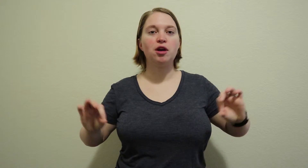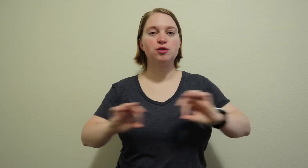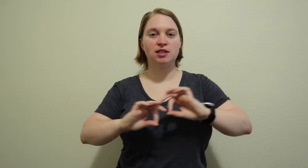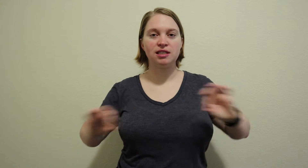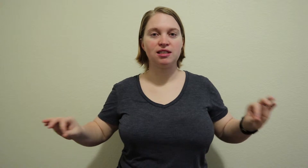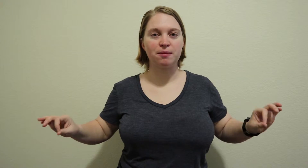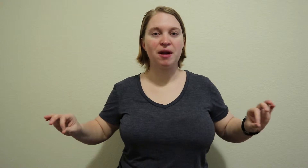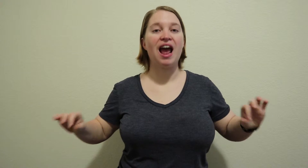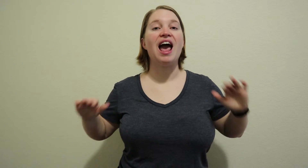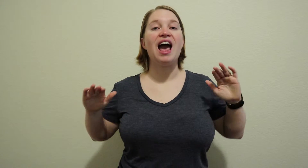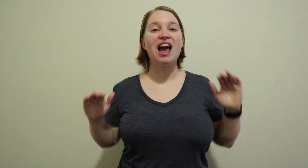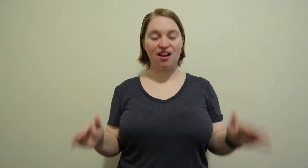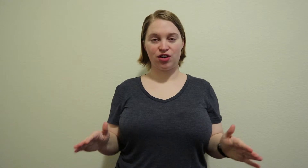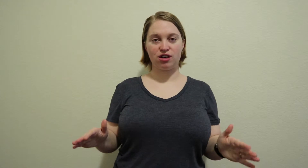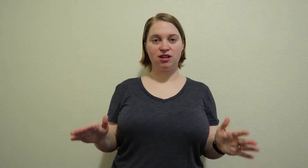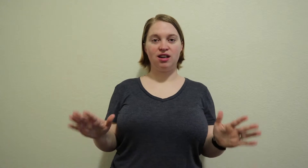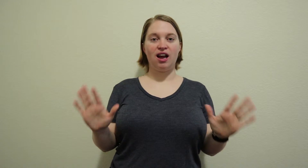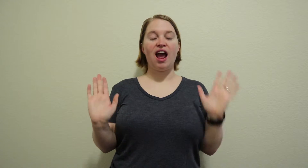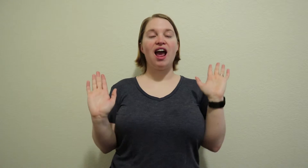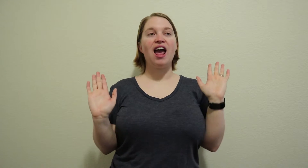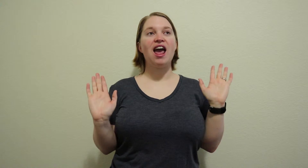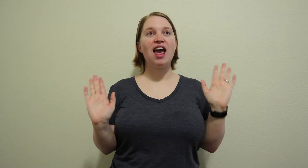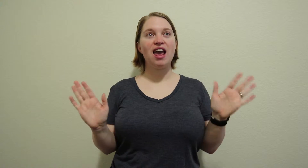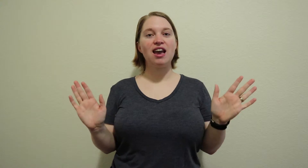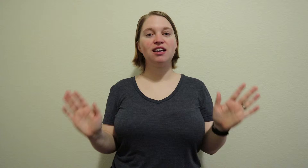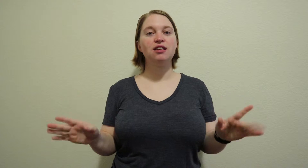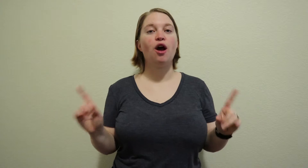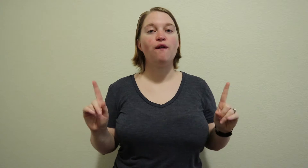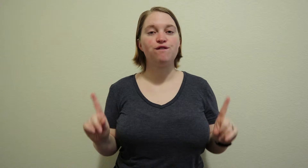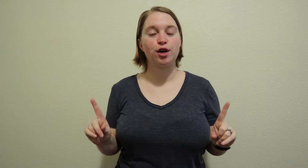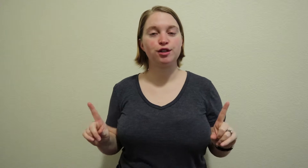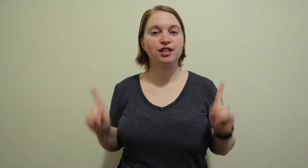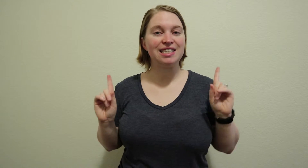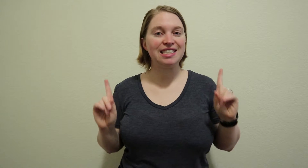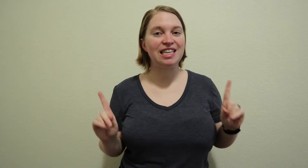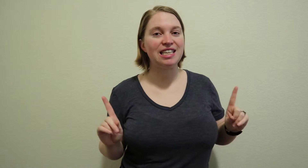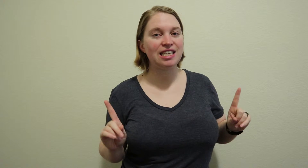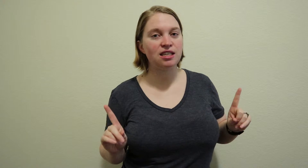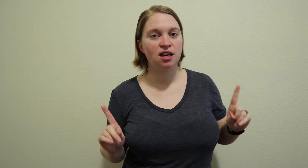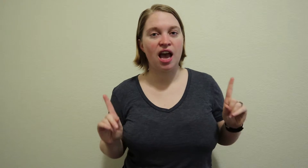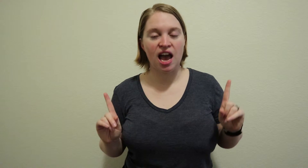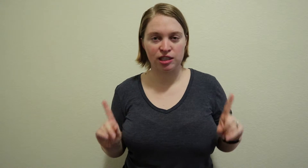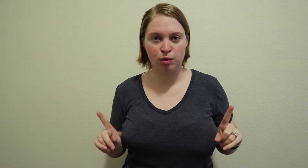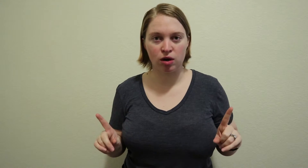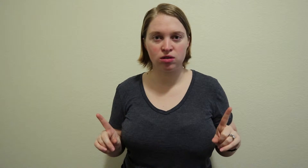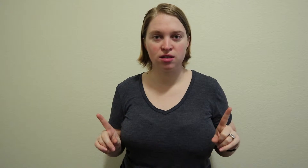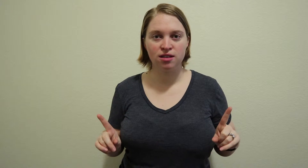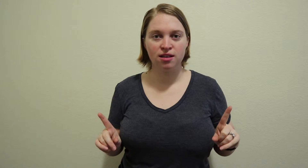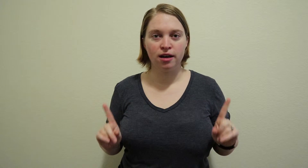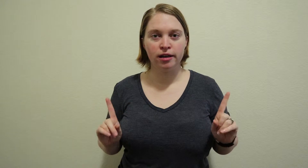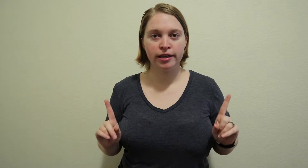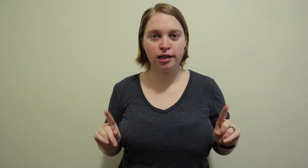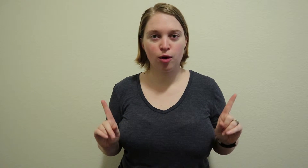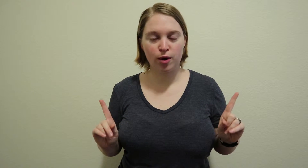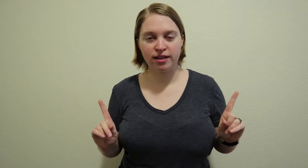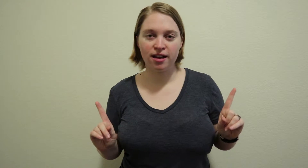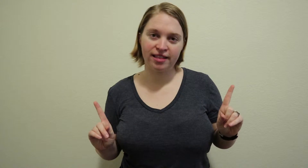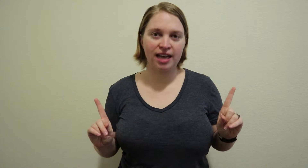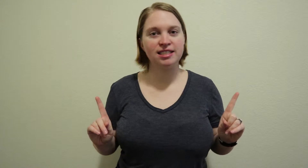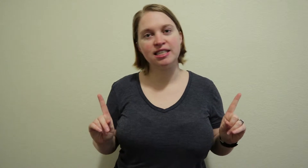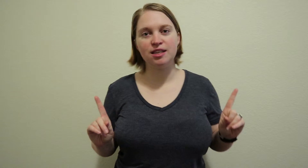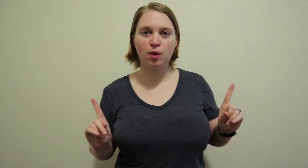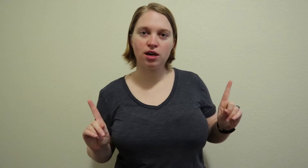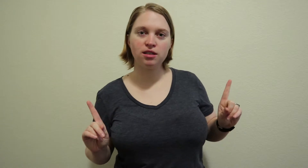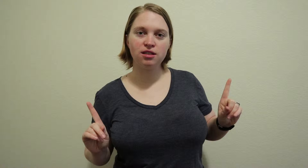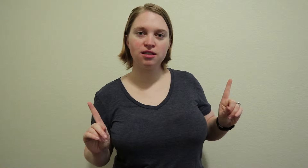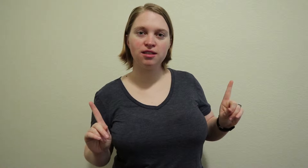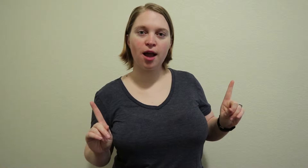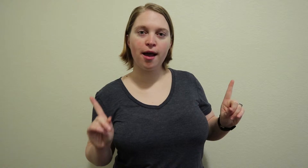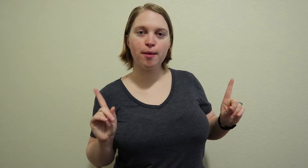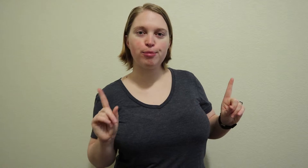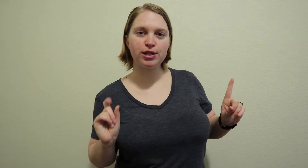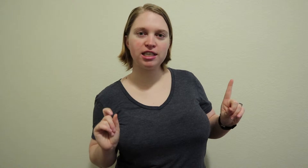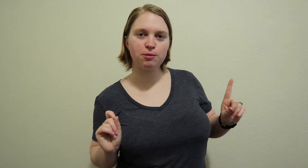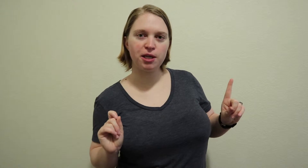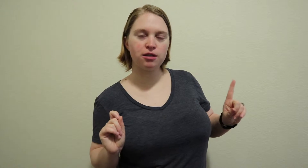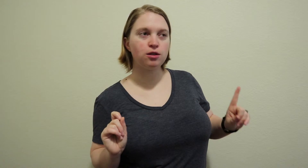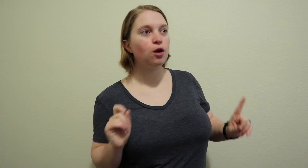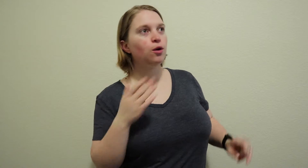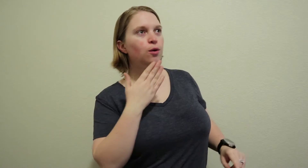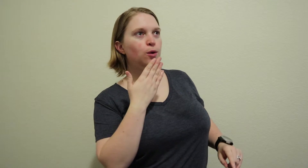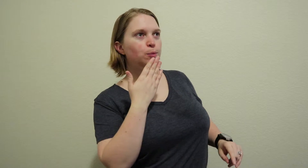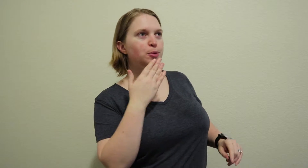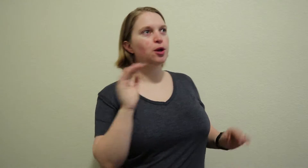system ever and first CD as well, you know what that CD was? Britney Spears: Oops